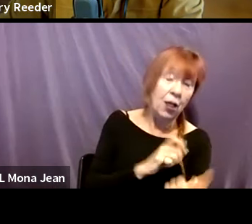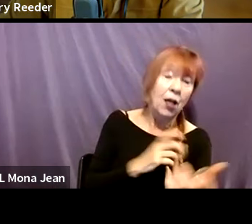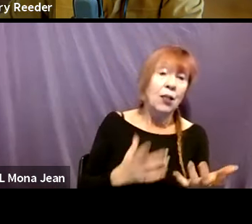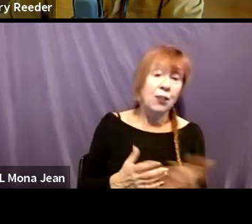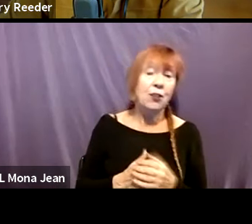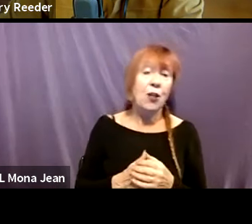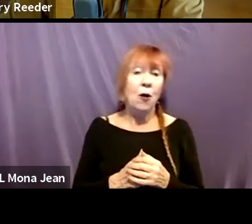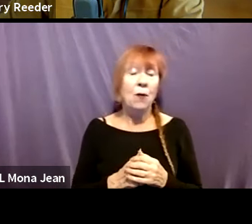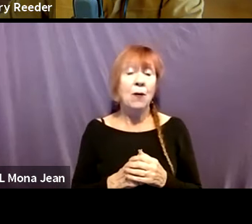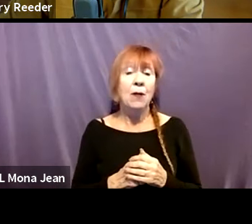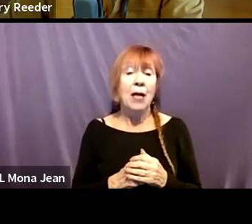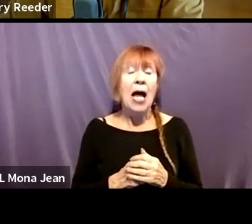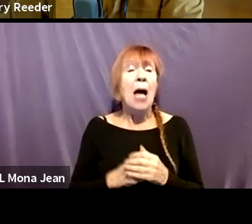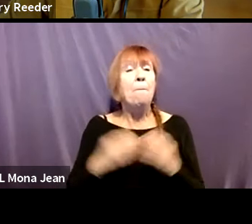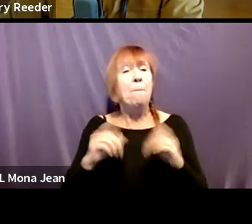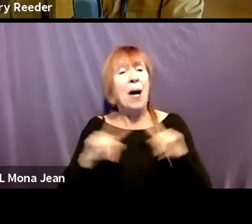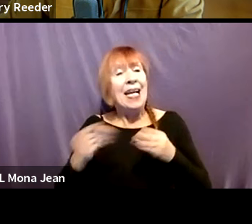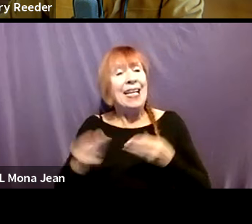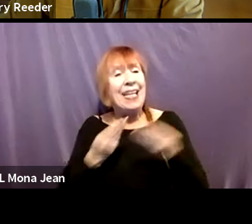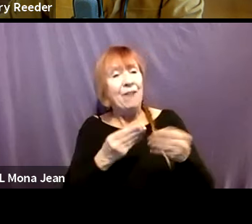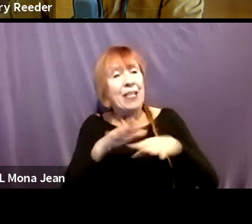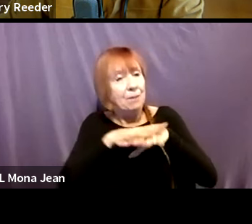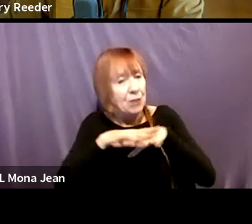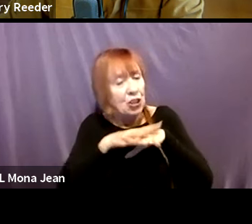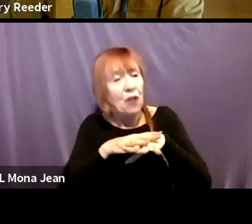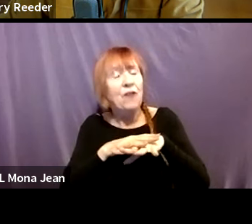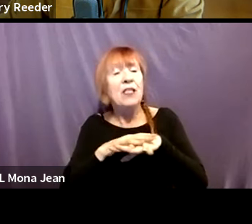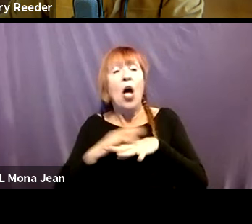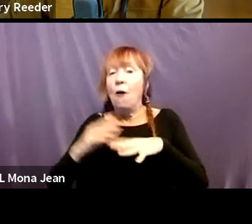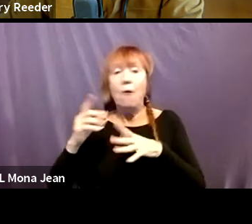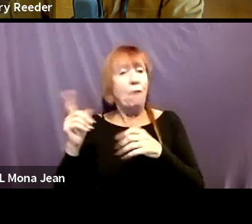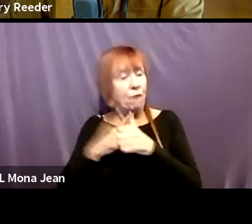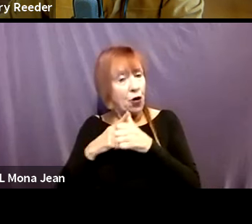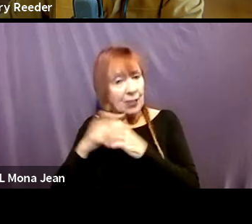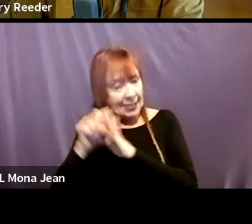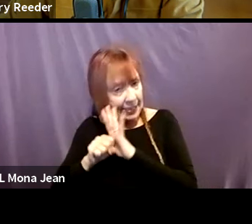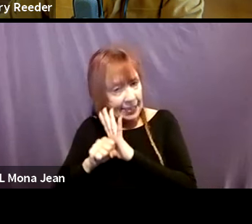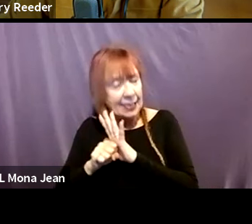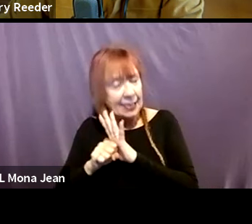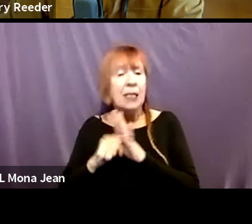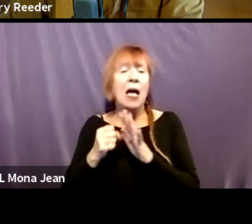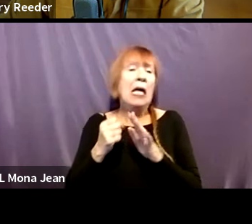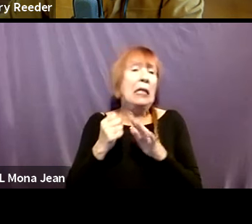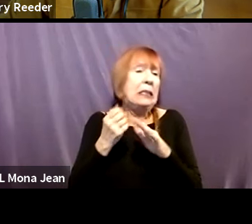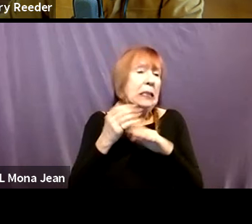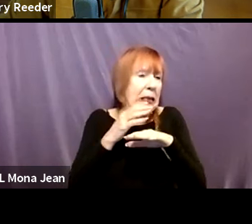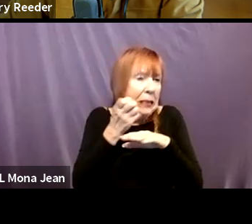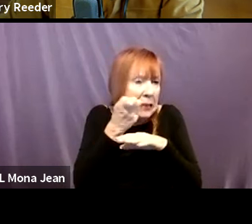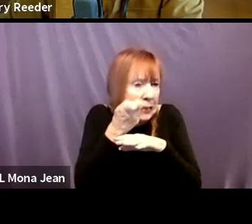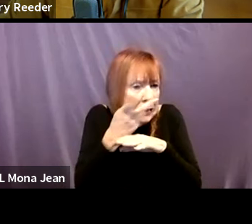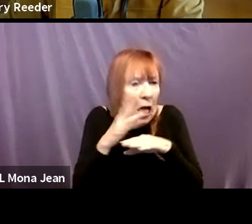and giving them like a first, you know, a little detail on the first season, or just some detail on the first season, and some on the second, is good.